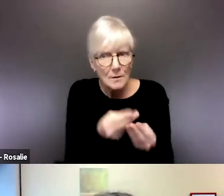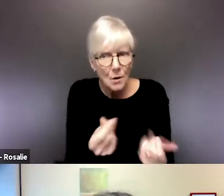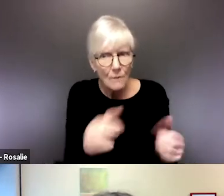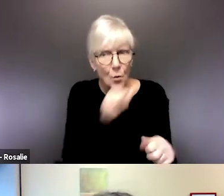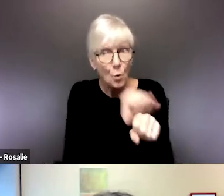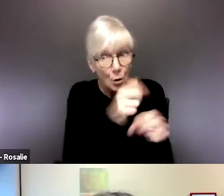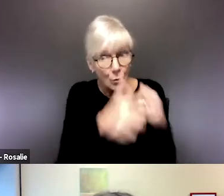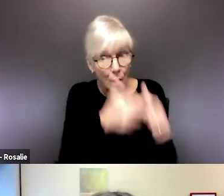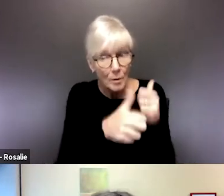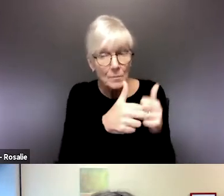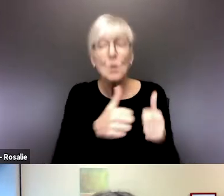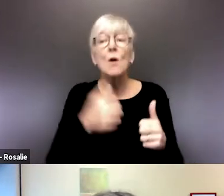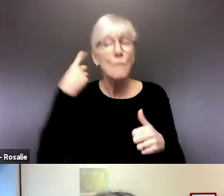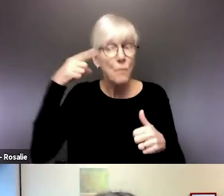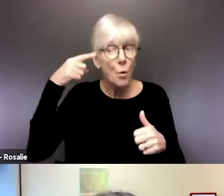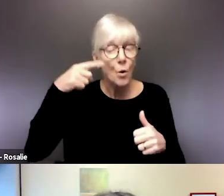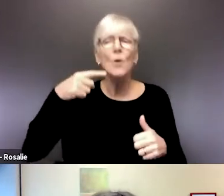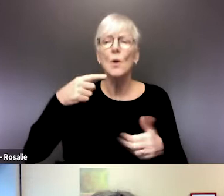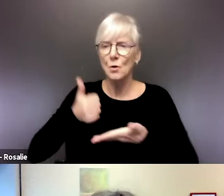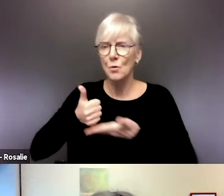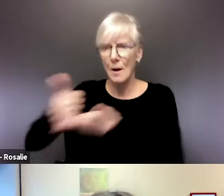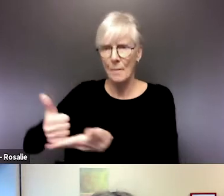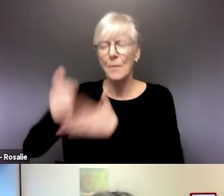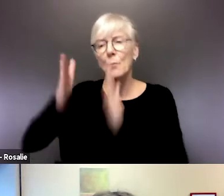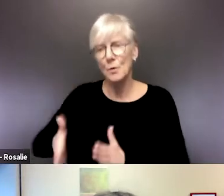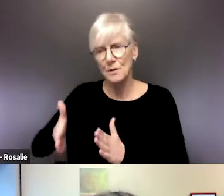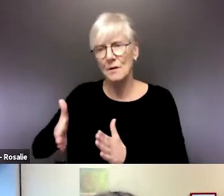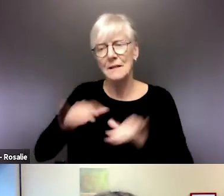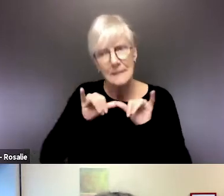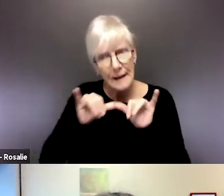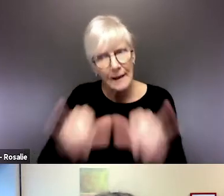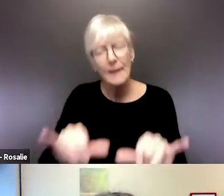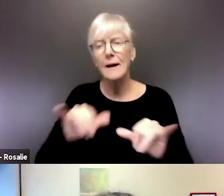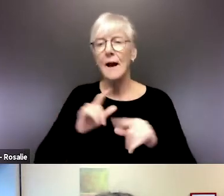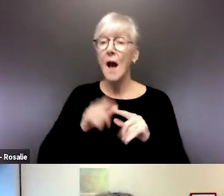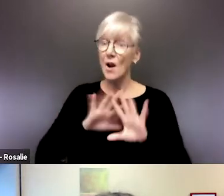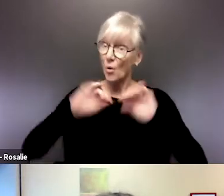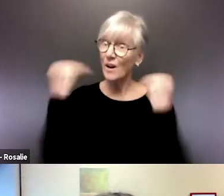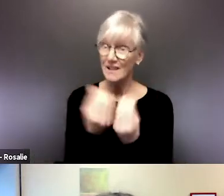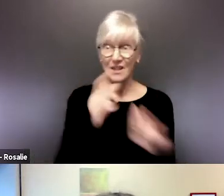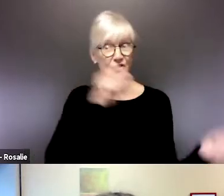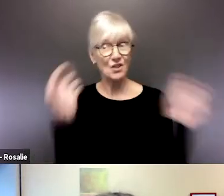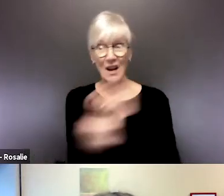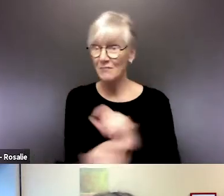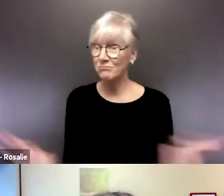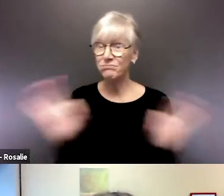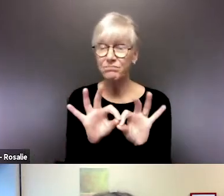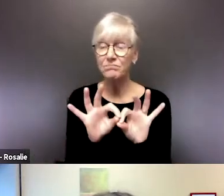to convince individual support and organizational change. It was also developed with the support of